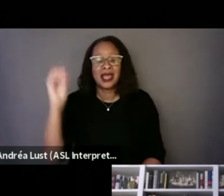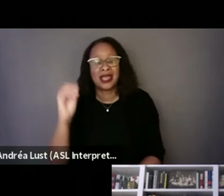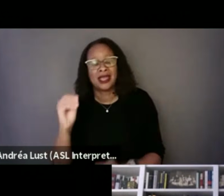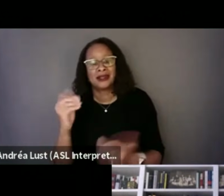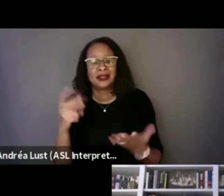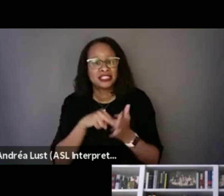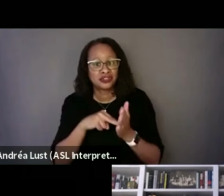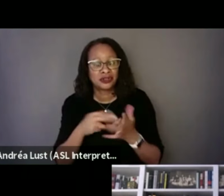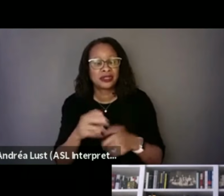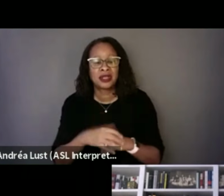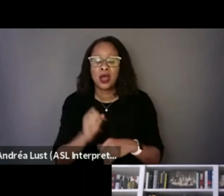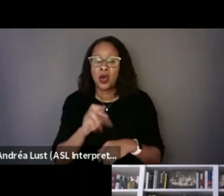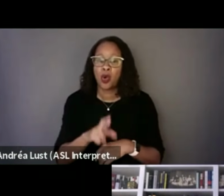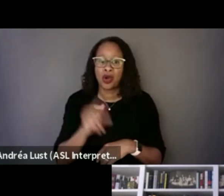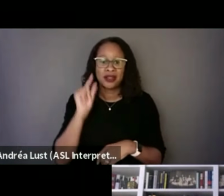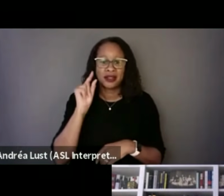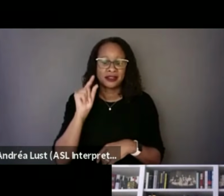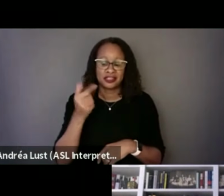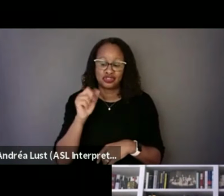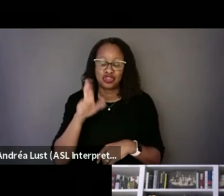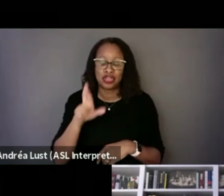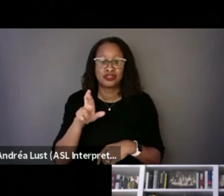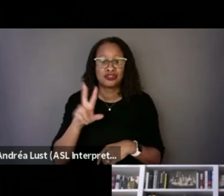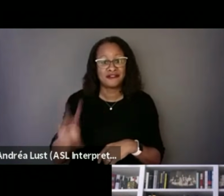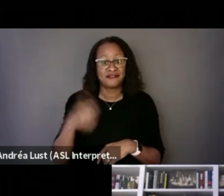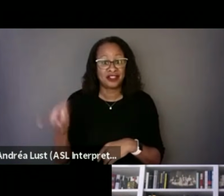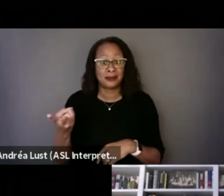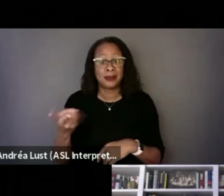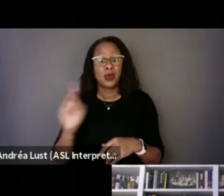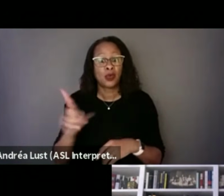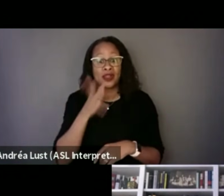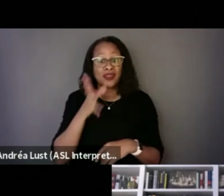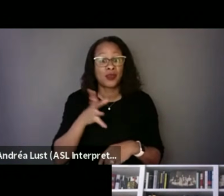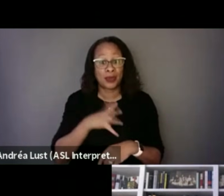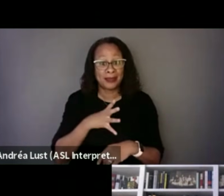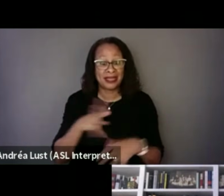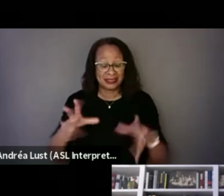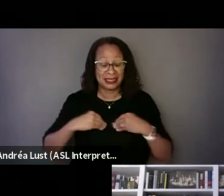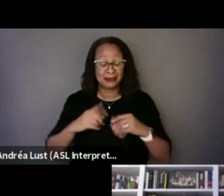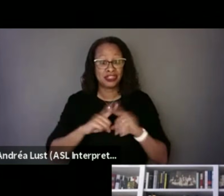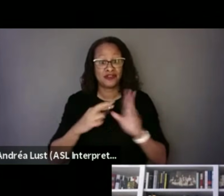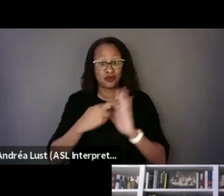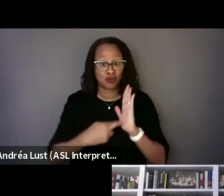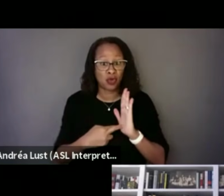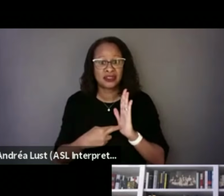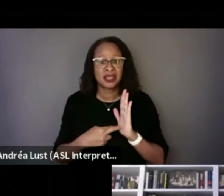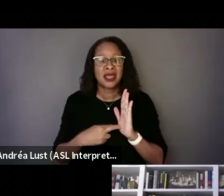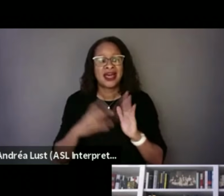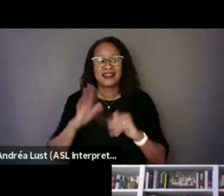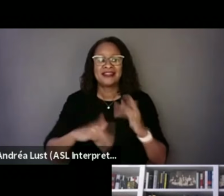where women are taking on different roles in their family than they might have before had they not been widowed or separated.